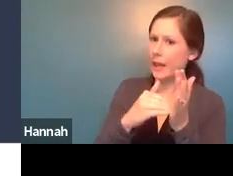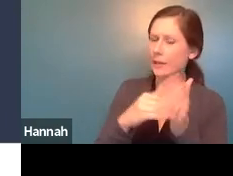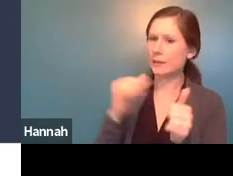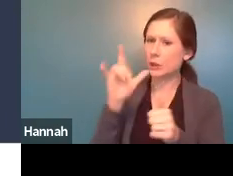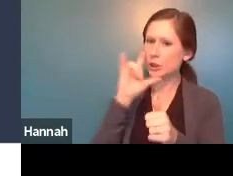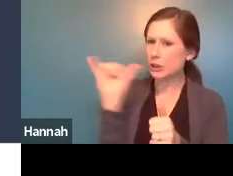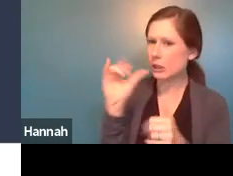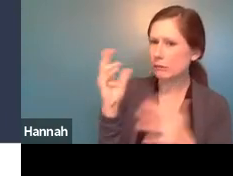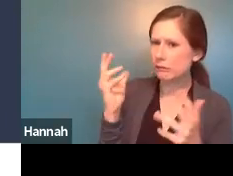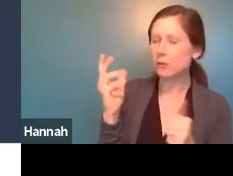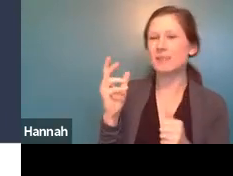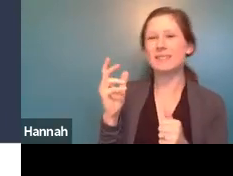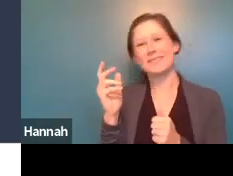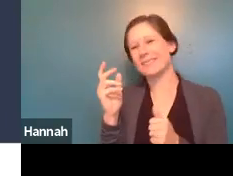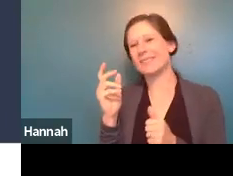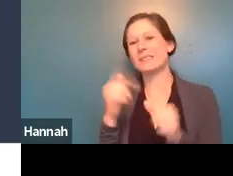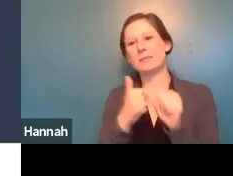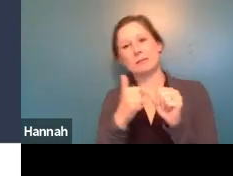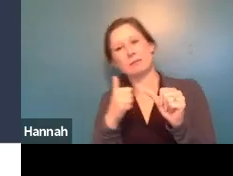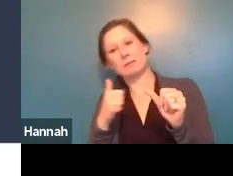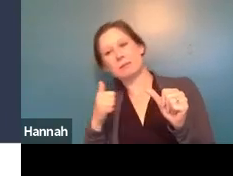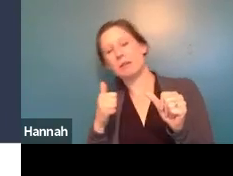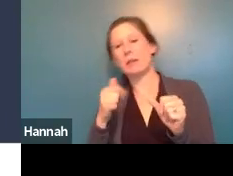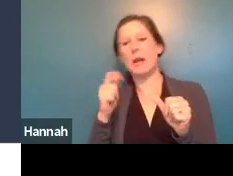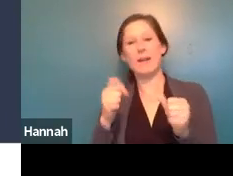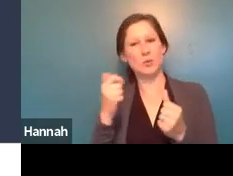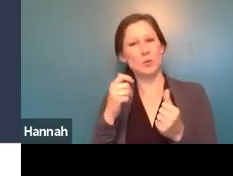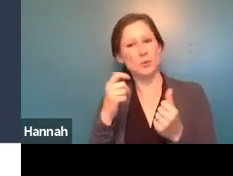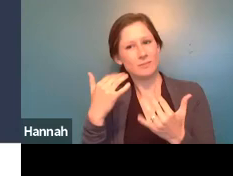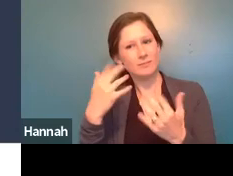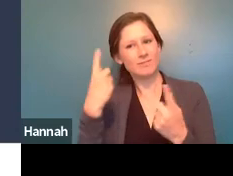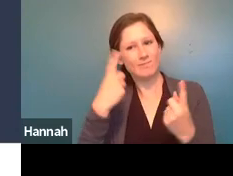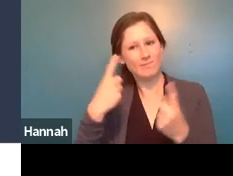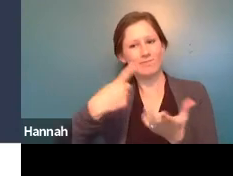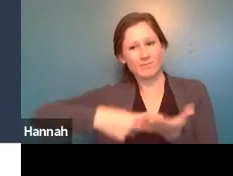is going to be really tough. And I think that, as was mentioned, scientists are expecting another spike, that there's